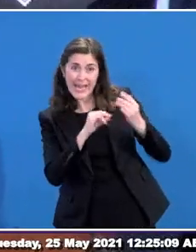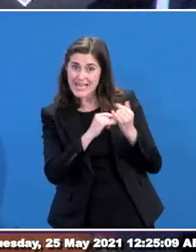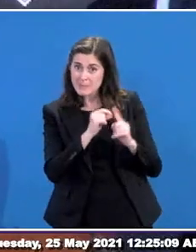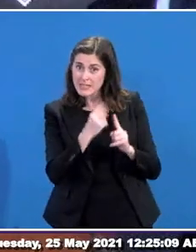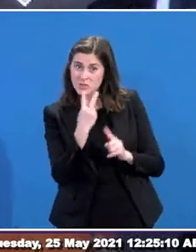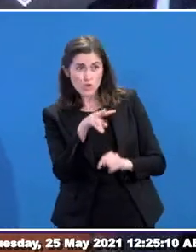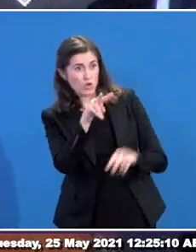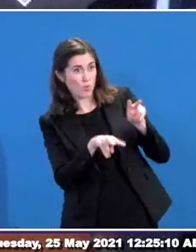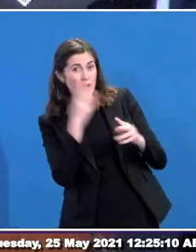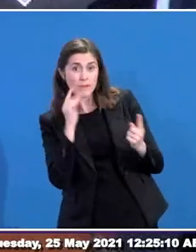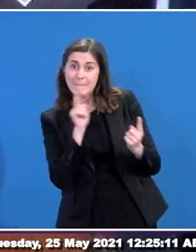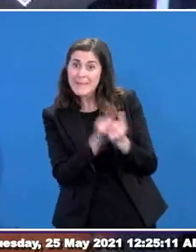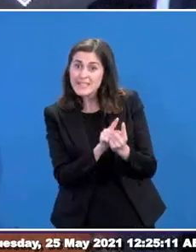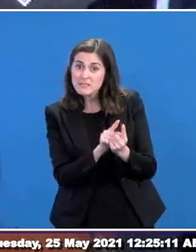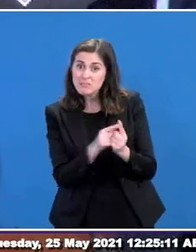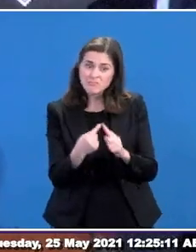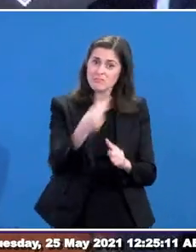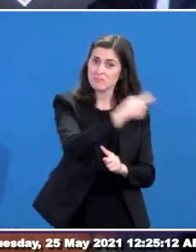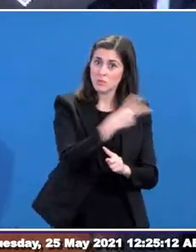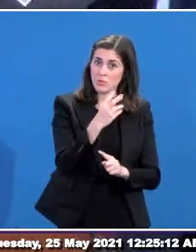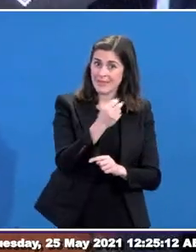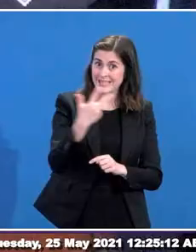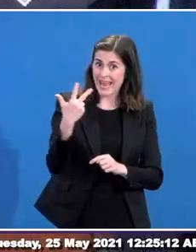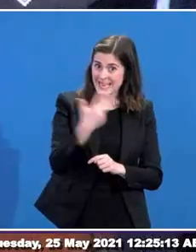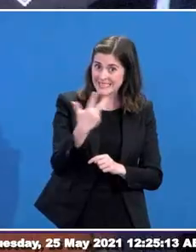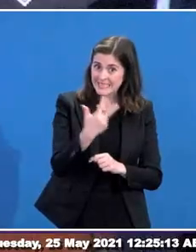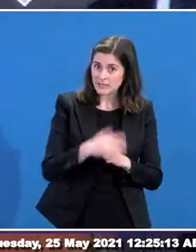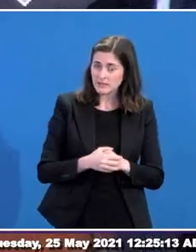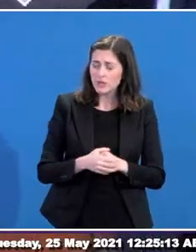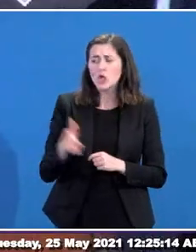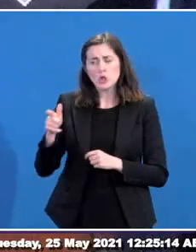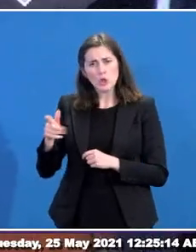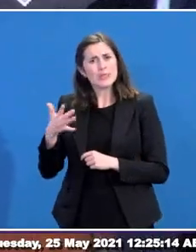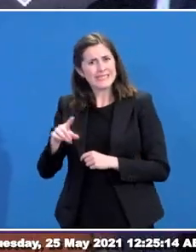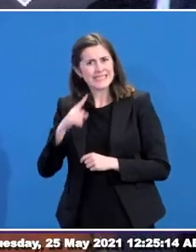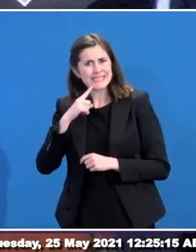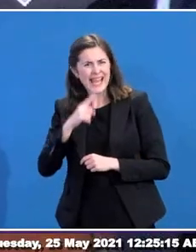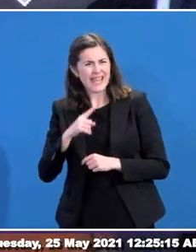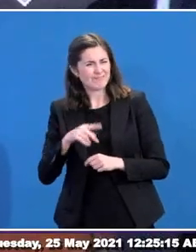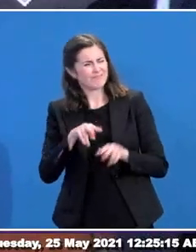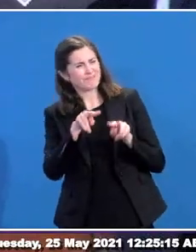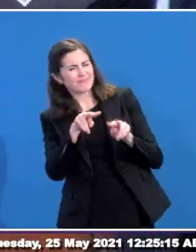during 2018. But you saw on a couple of occasions he did not seem to connect with Carl